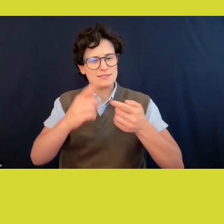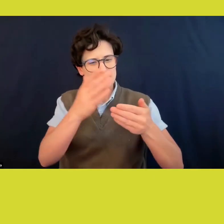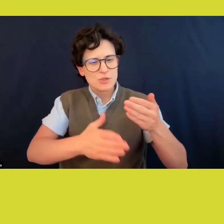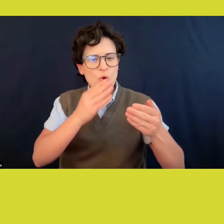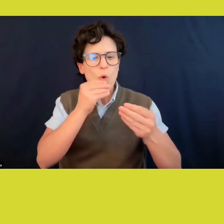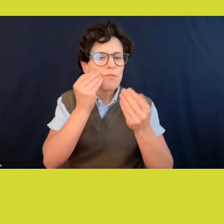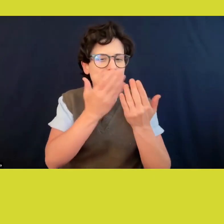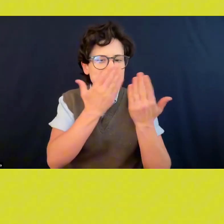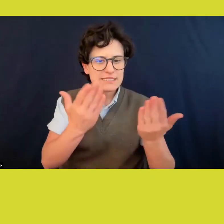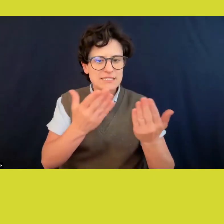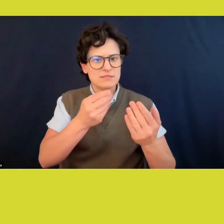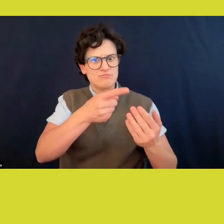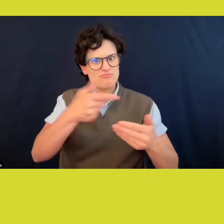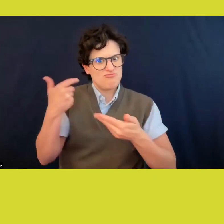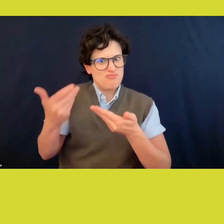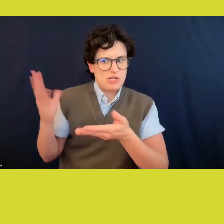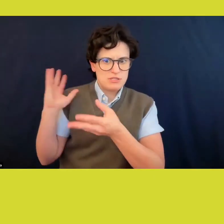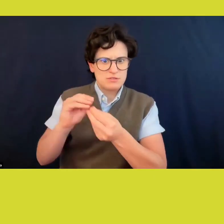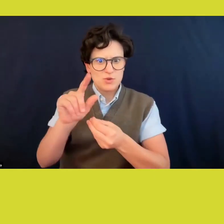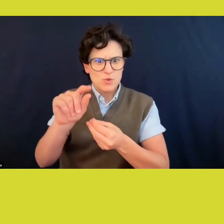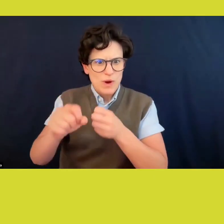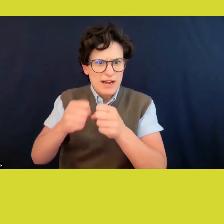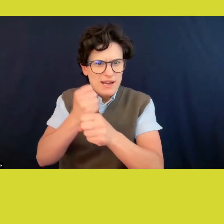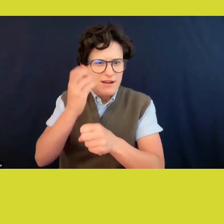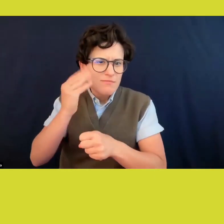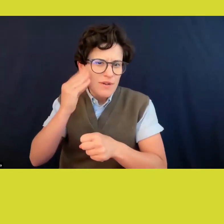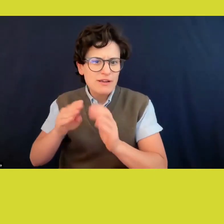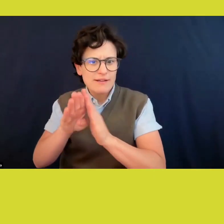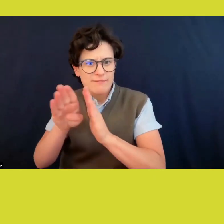the Director of Policy Initiatives at the U.S.